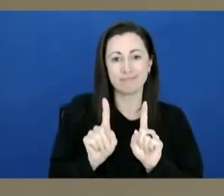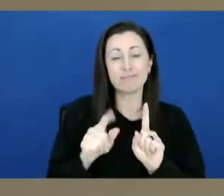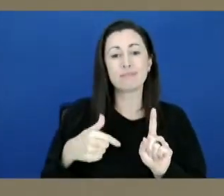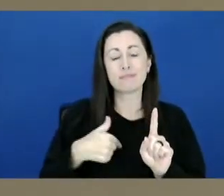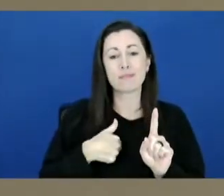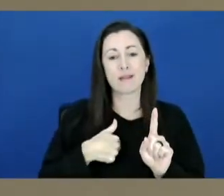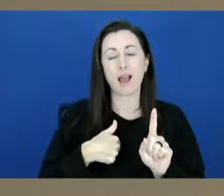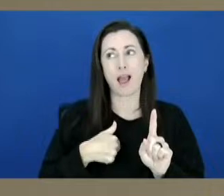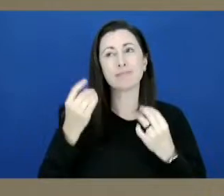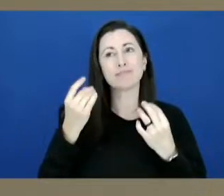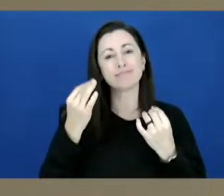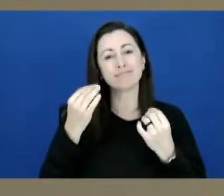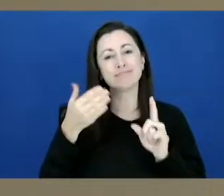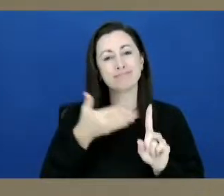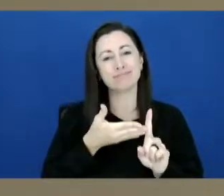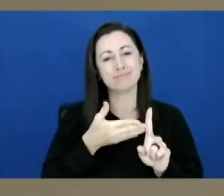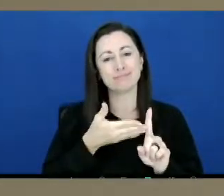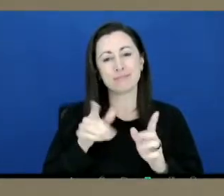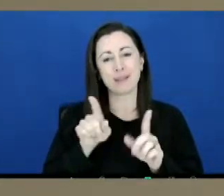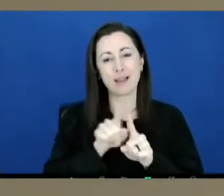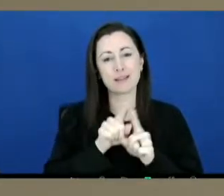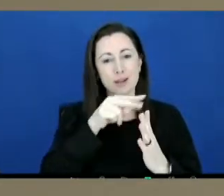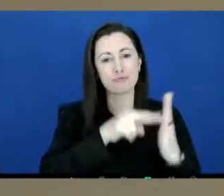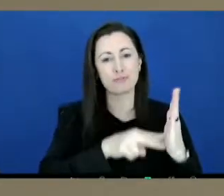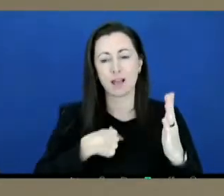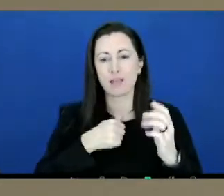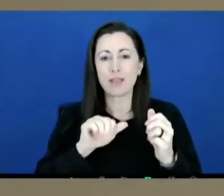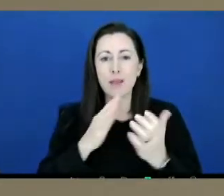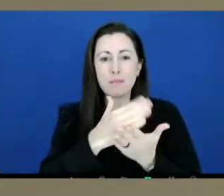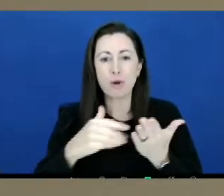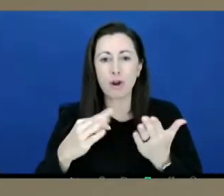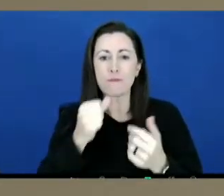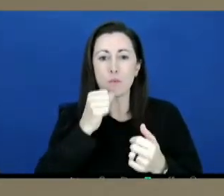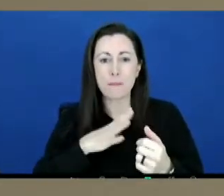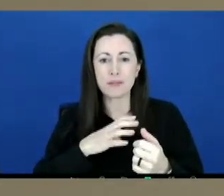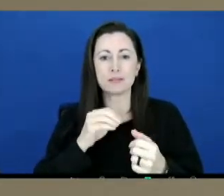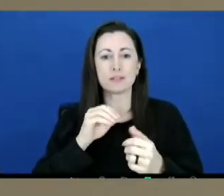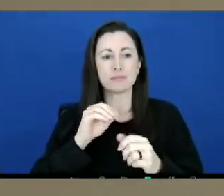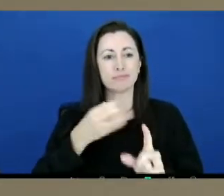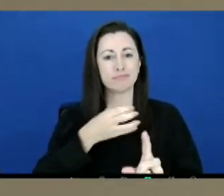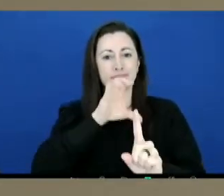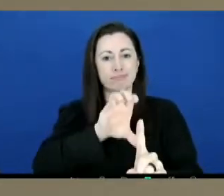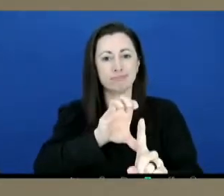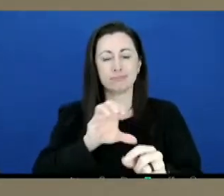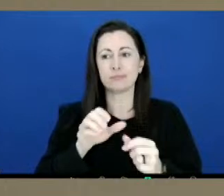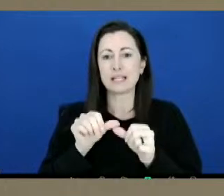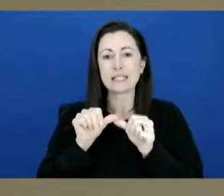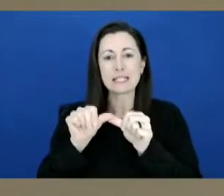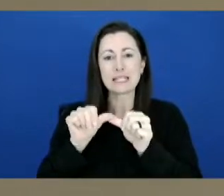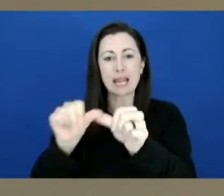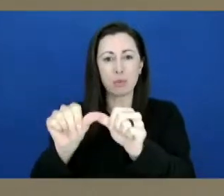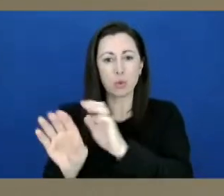ME, TO GET SWORN IN. AND I ESPECIALLY -- I'M EVEN